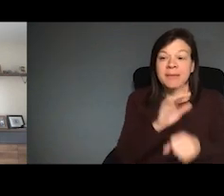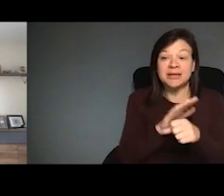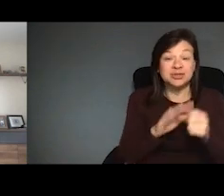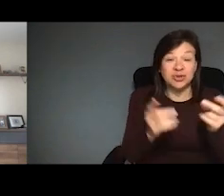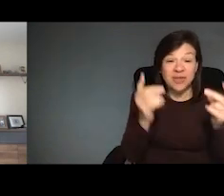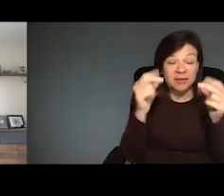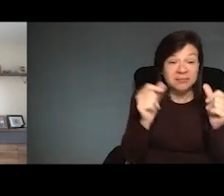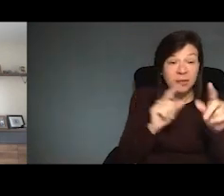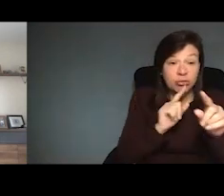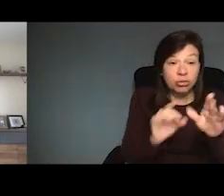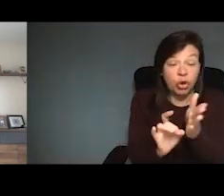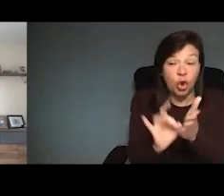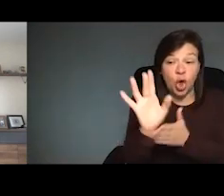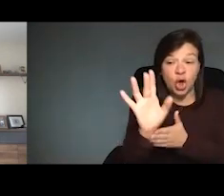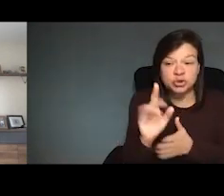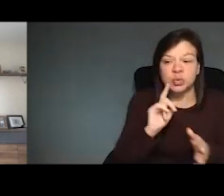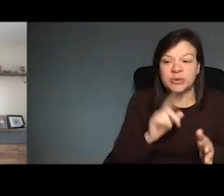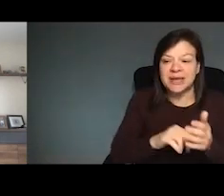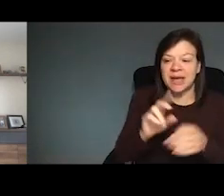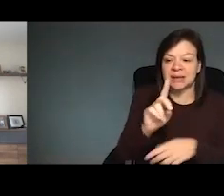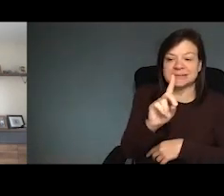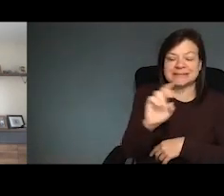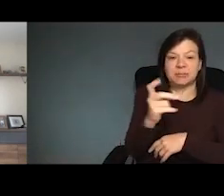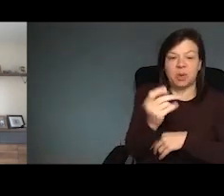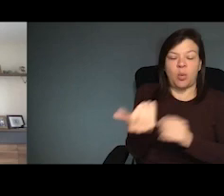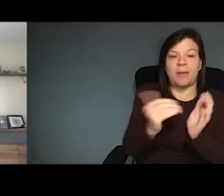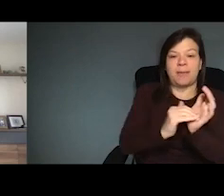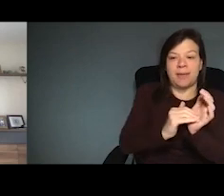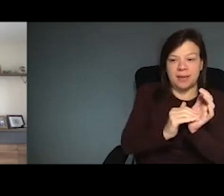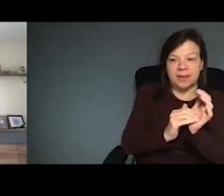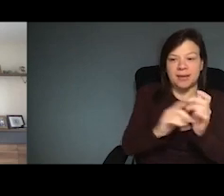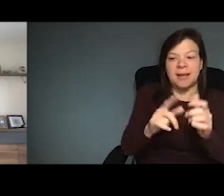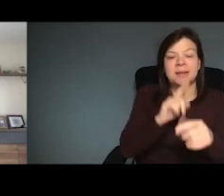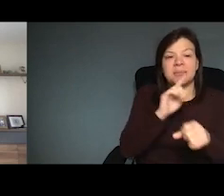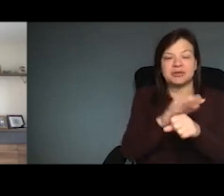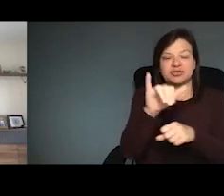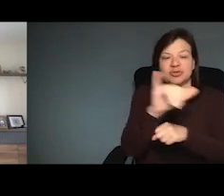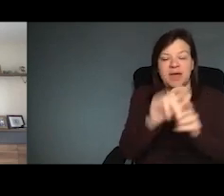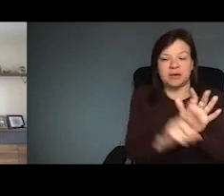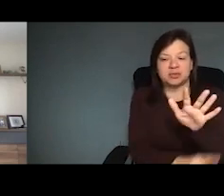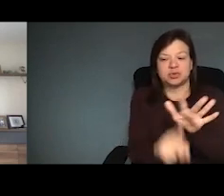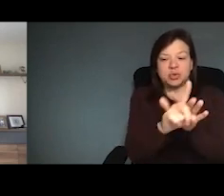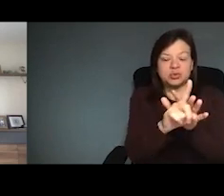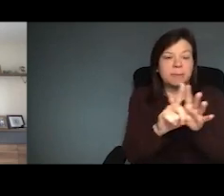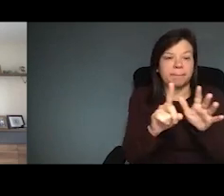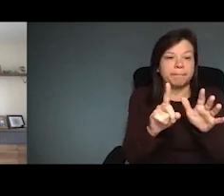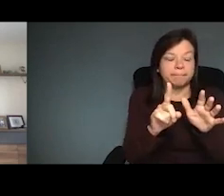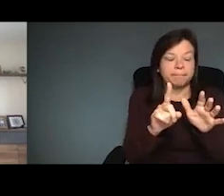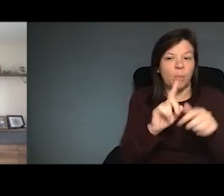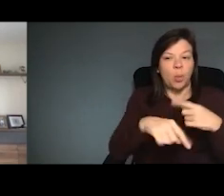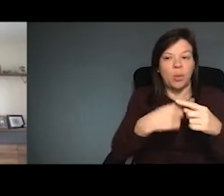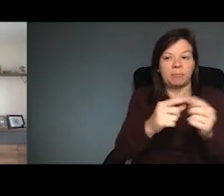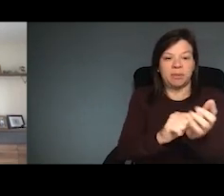REDEPLOY THE PROCESS AND HAVE IT APPEAR ON THE SITE AS SOON AS IT PUBLISHES.